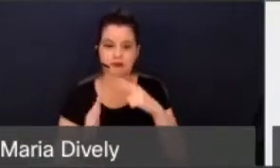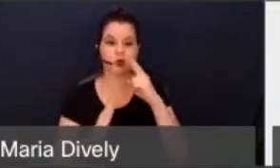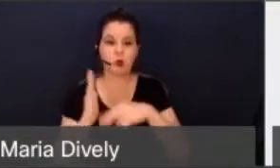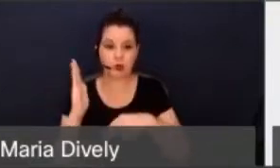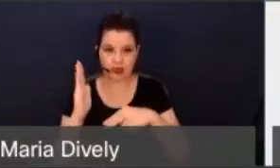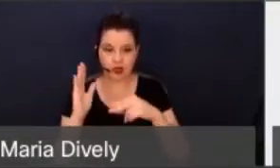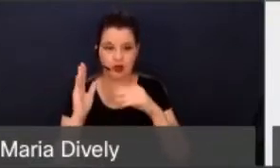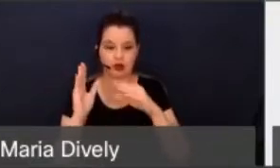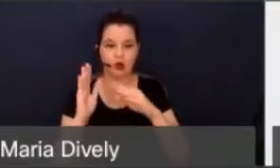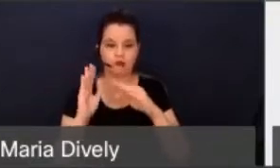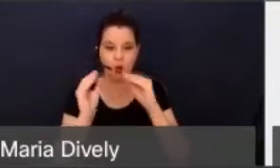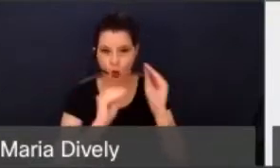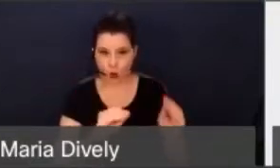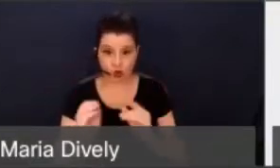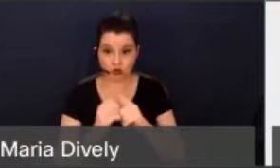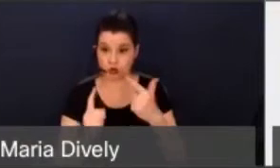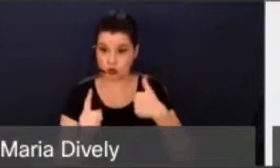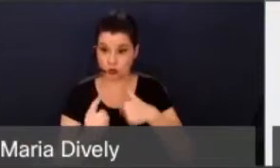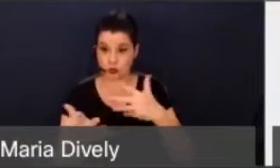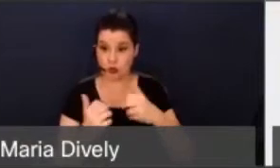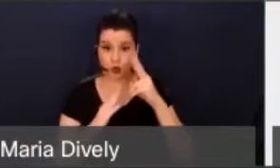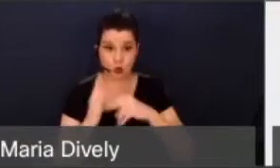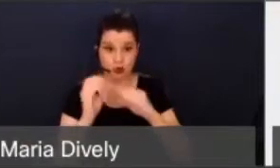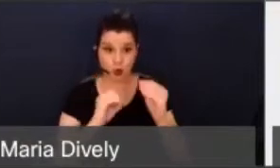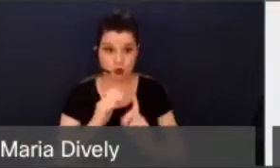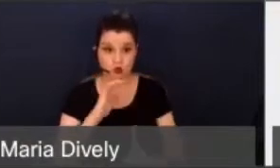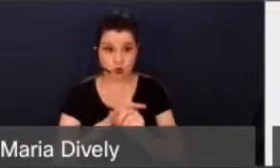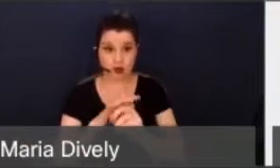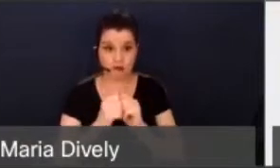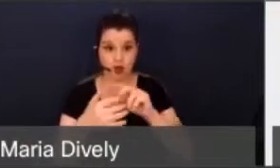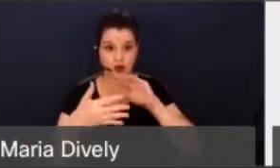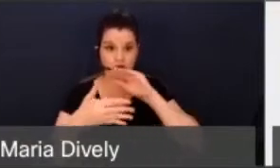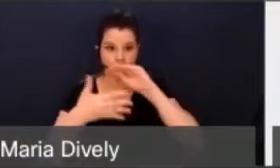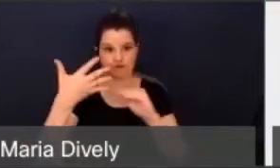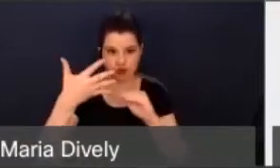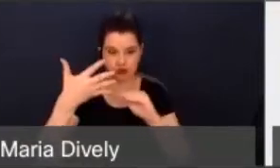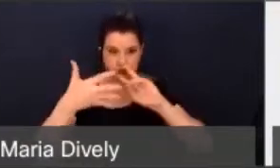So do we want reading order to show up in reverse order or was that showing